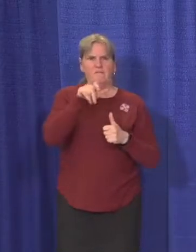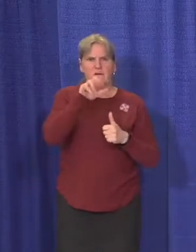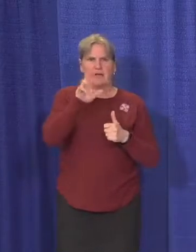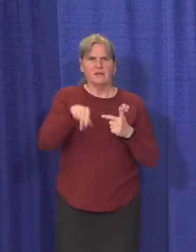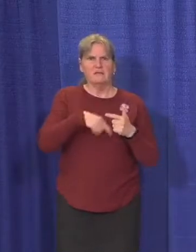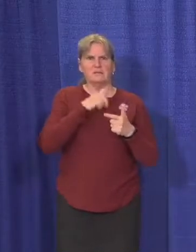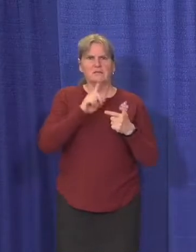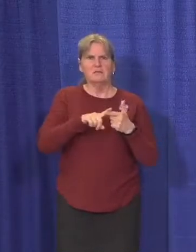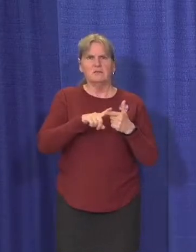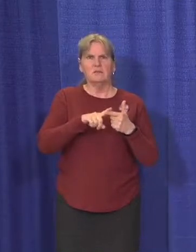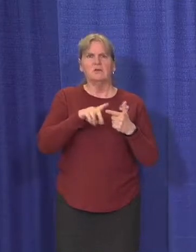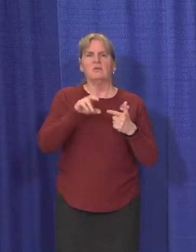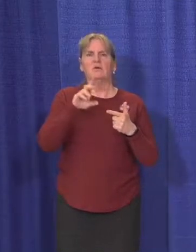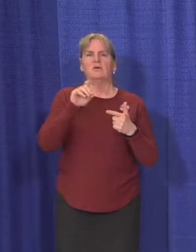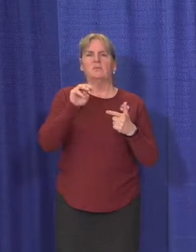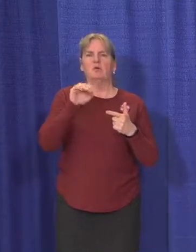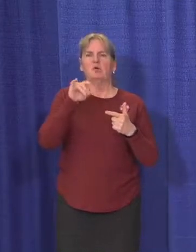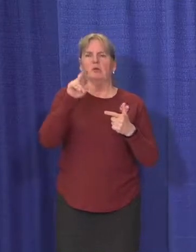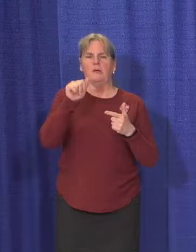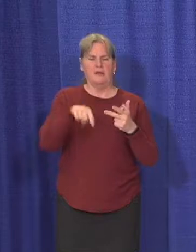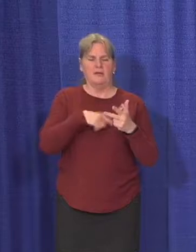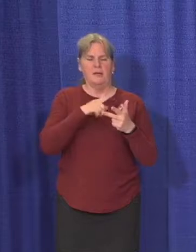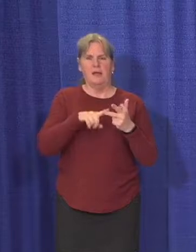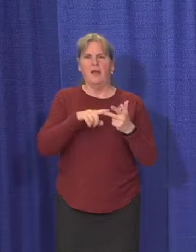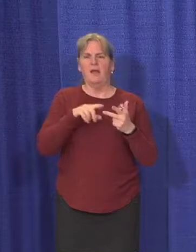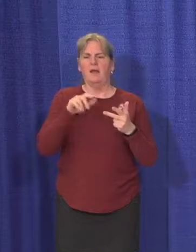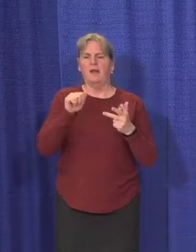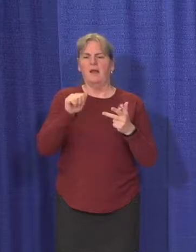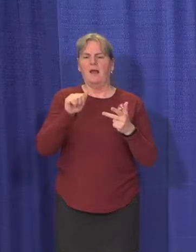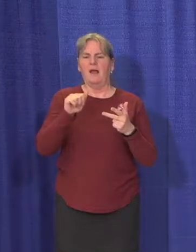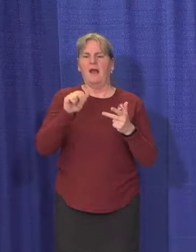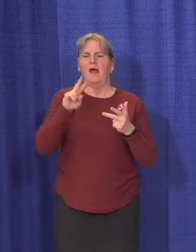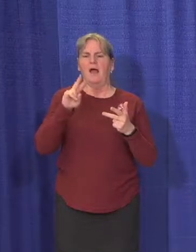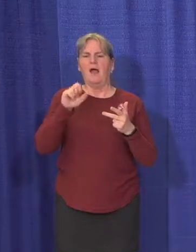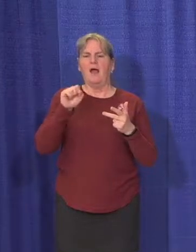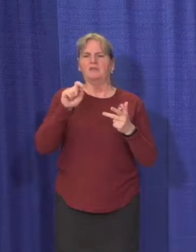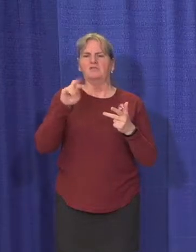For Pfizer and Moderna.